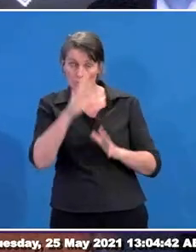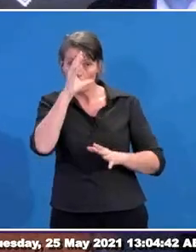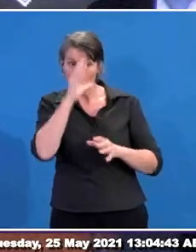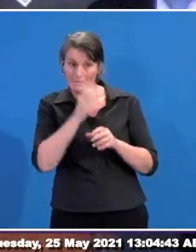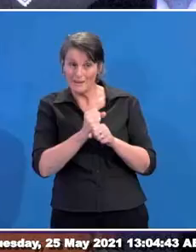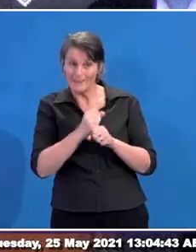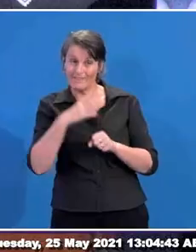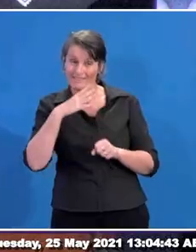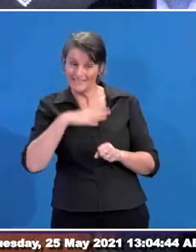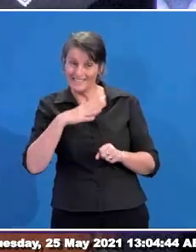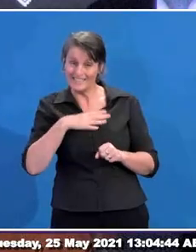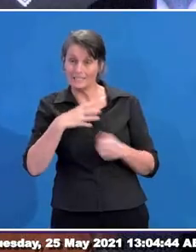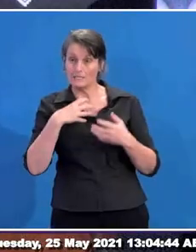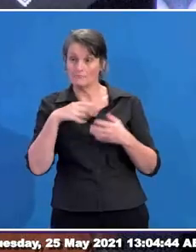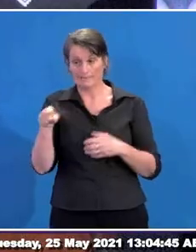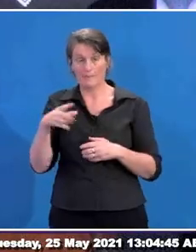more accountability --- SOPHIA: Yes.